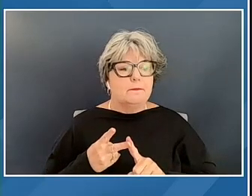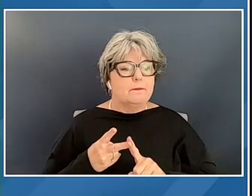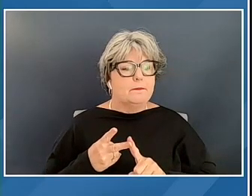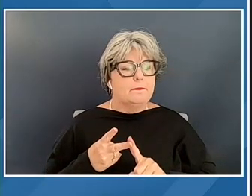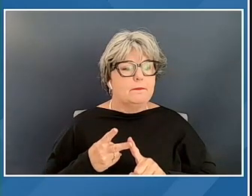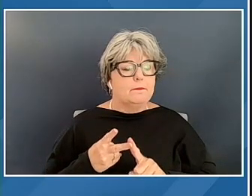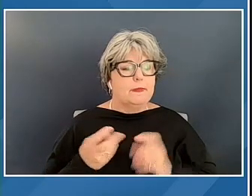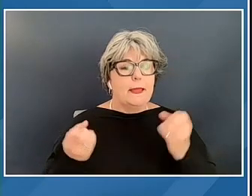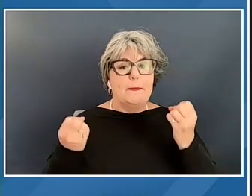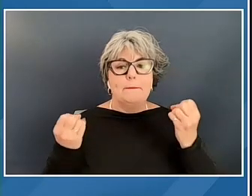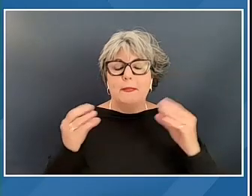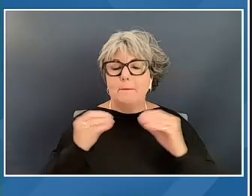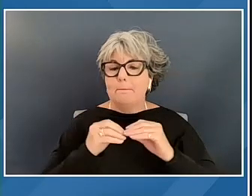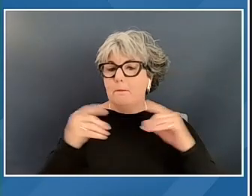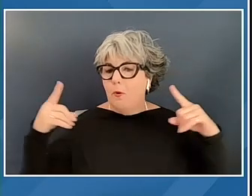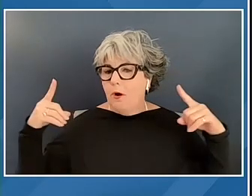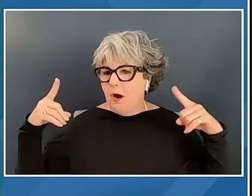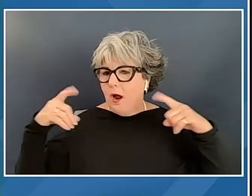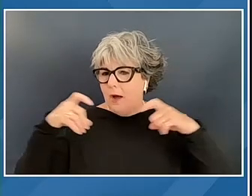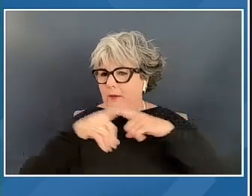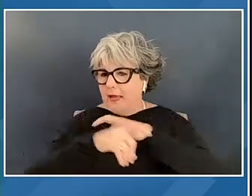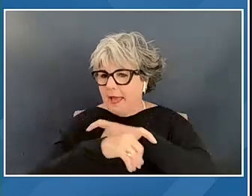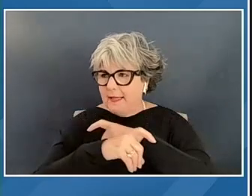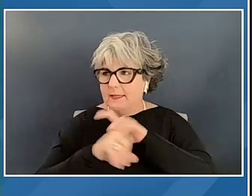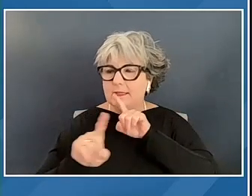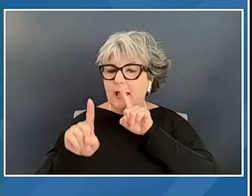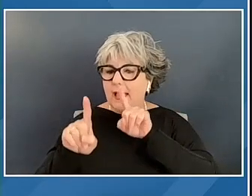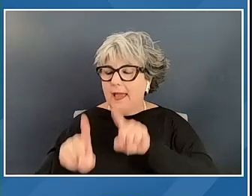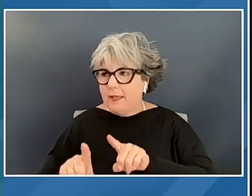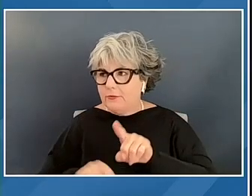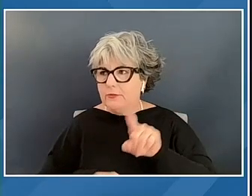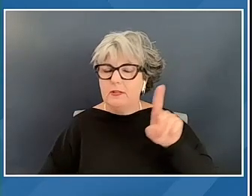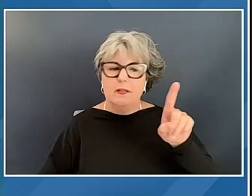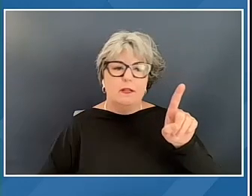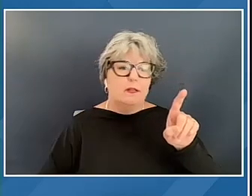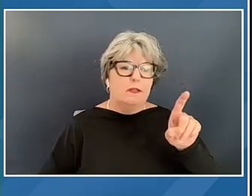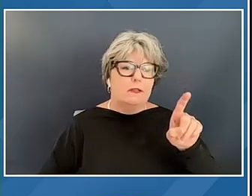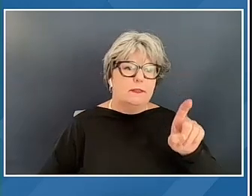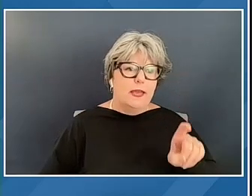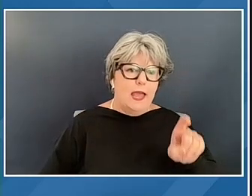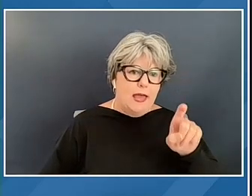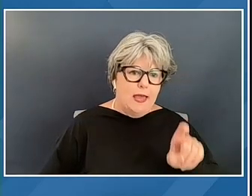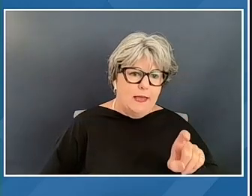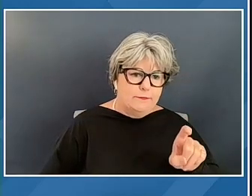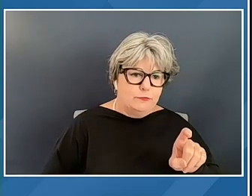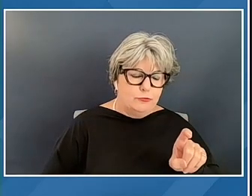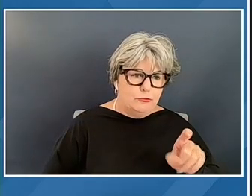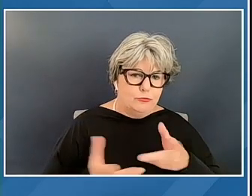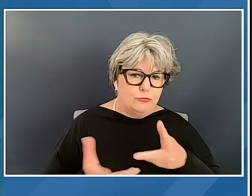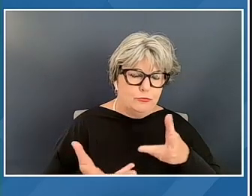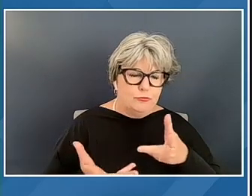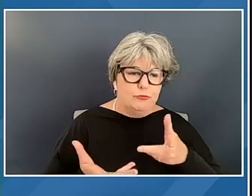complicated ones where they have to, actually produce- you know, find the